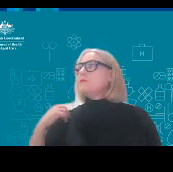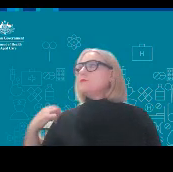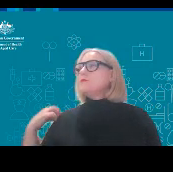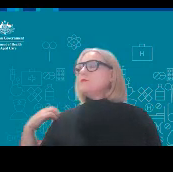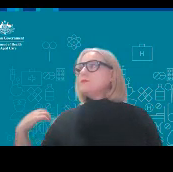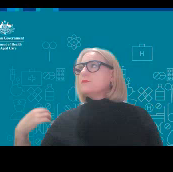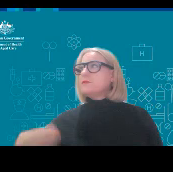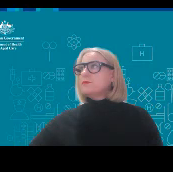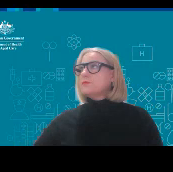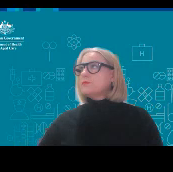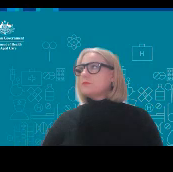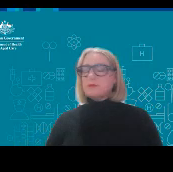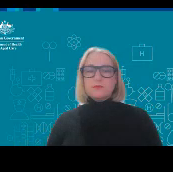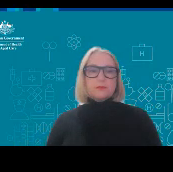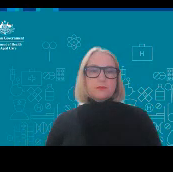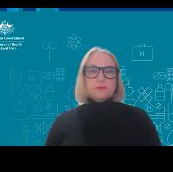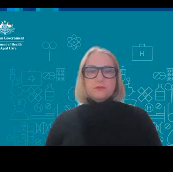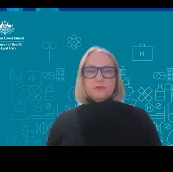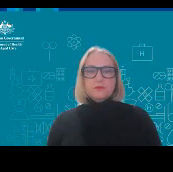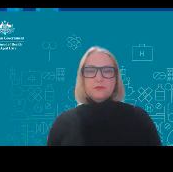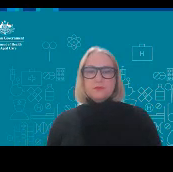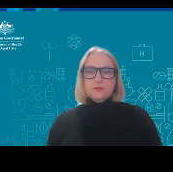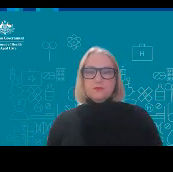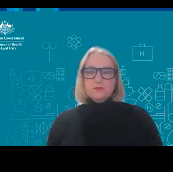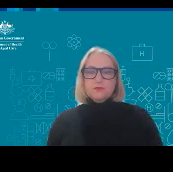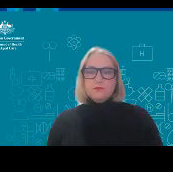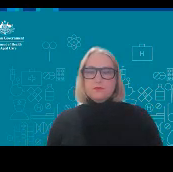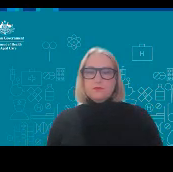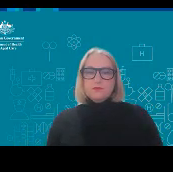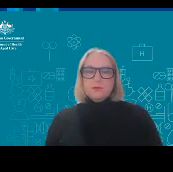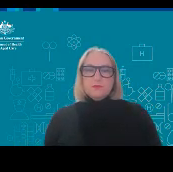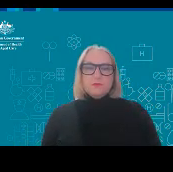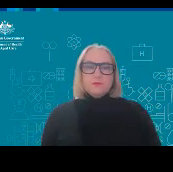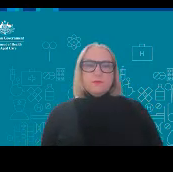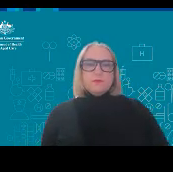that baseline level of risk surveillance. Now providers who are deemed into the new